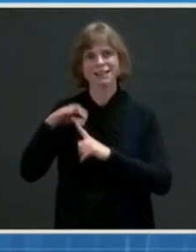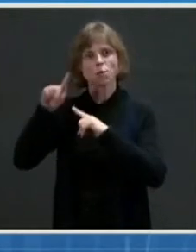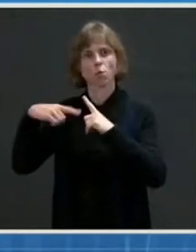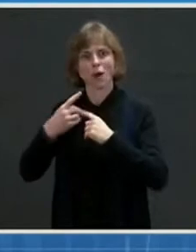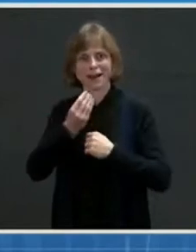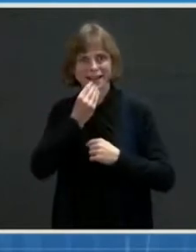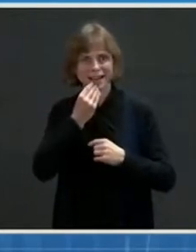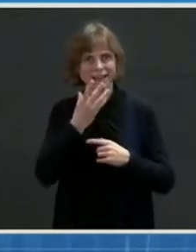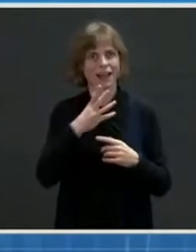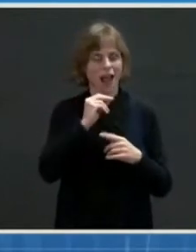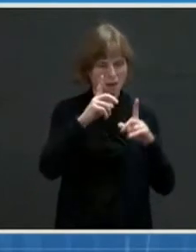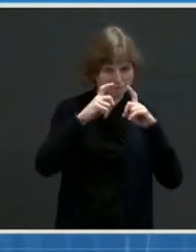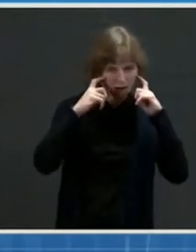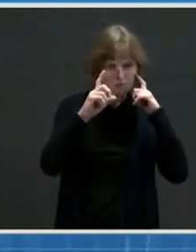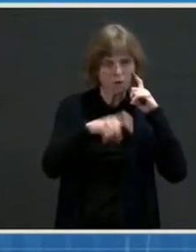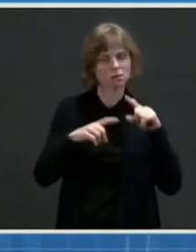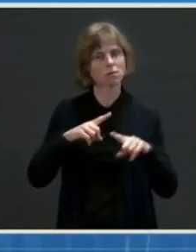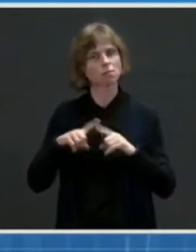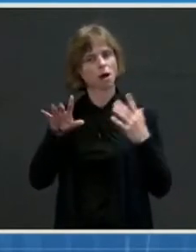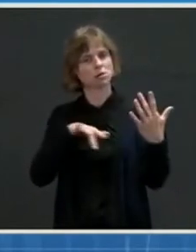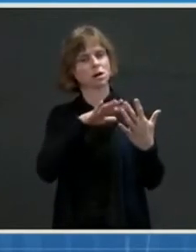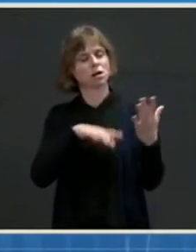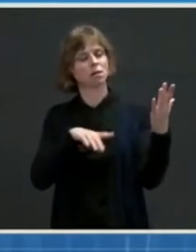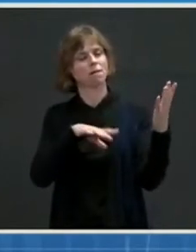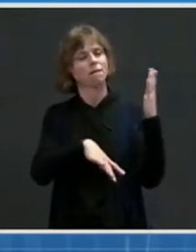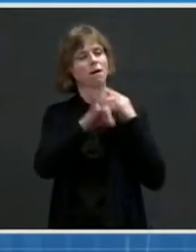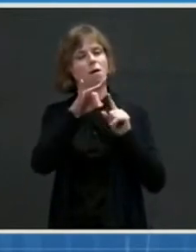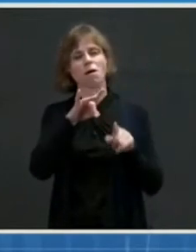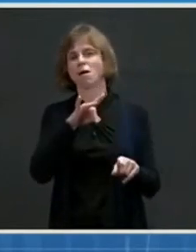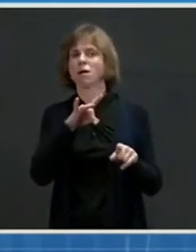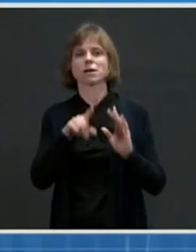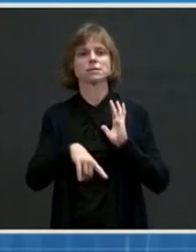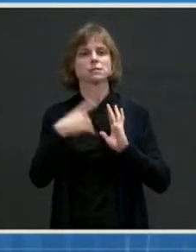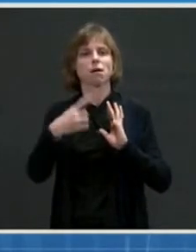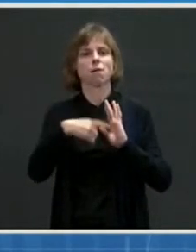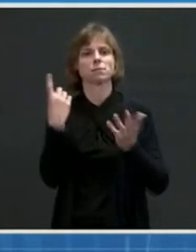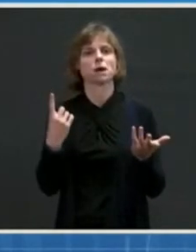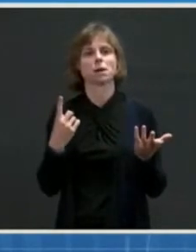MANDATED IN CLASSROOM MASK WEARING EXCEPT WHILE EATING AND MASK WEARING WAS REPORTEDLY